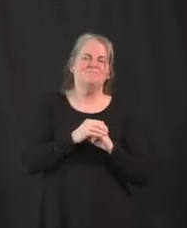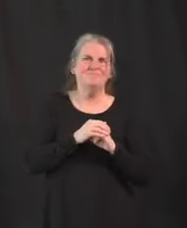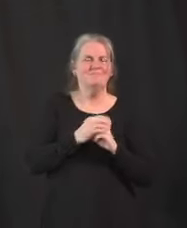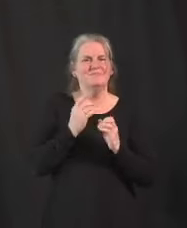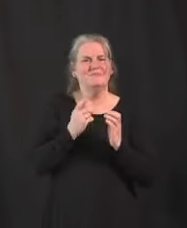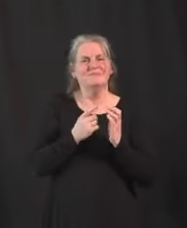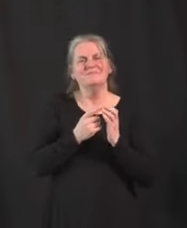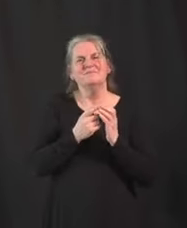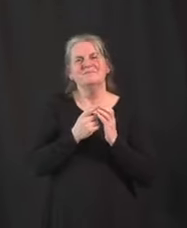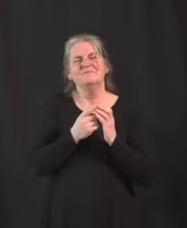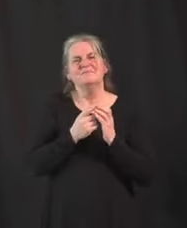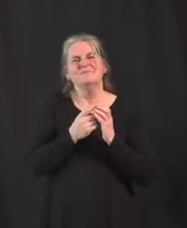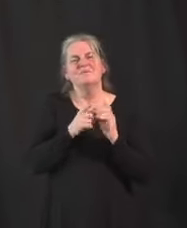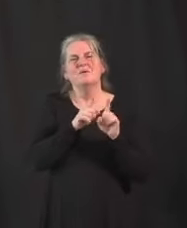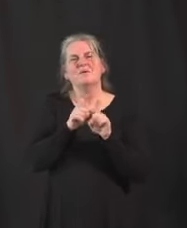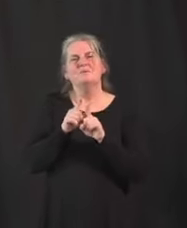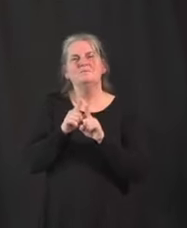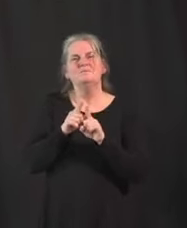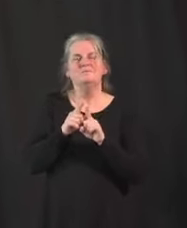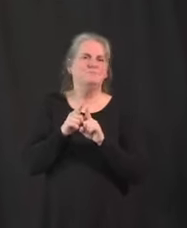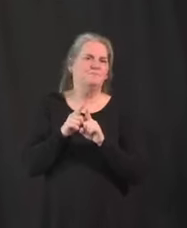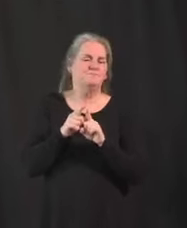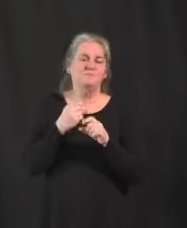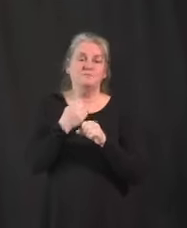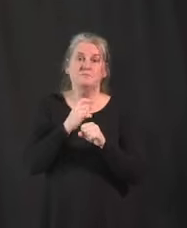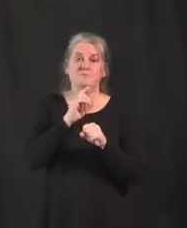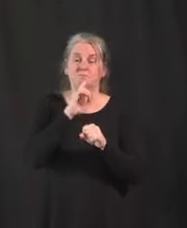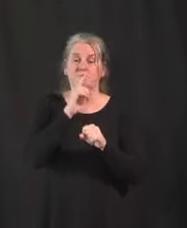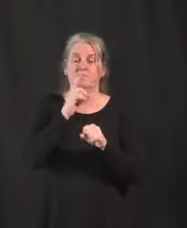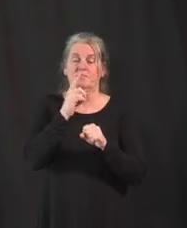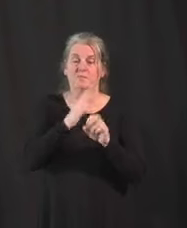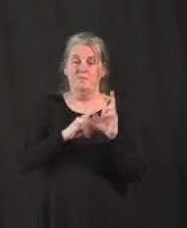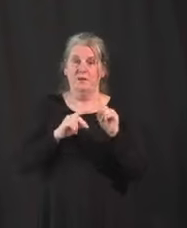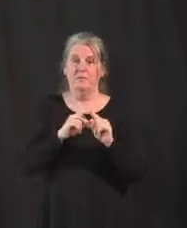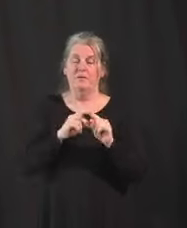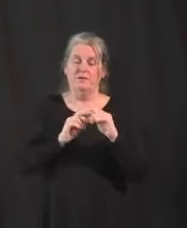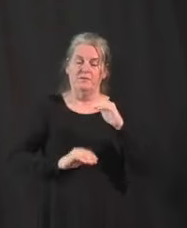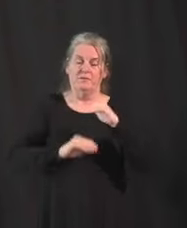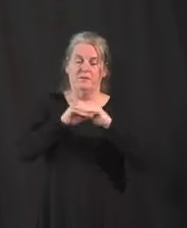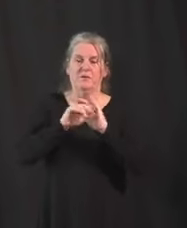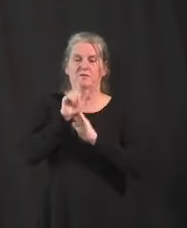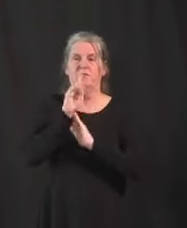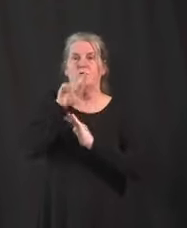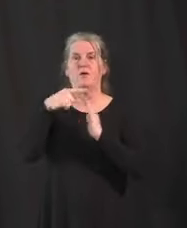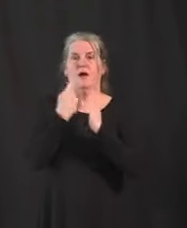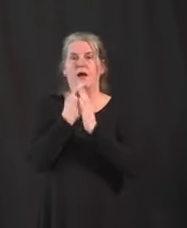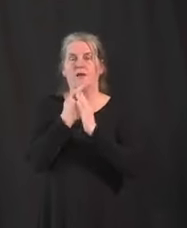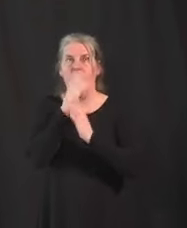BUT ALSO MAKING SURE THAT FOLKS HAVE 24 HOURS TO GET DIRECTLY THROUGH TO ALASKA IS EXTREMELY IMPORTANT AS WELL.